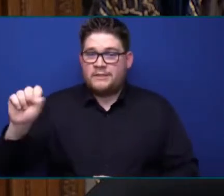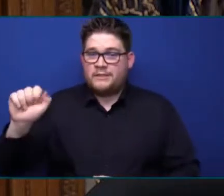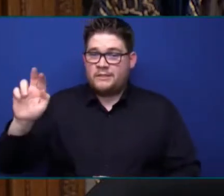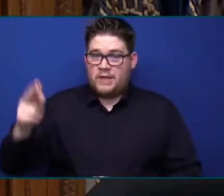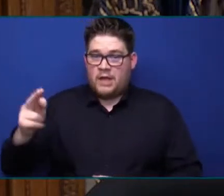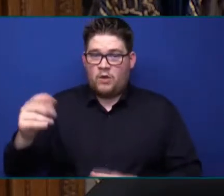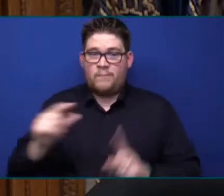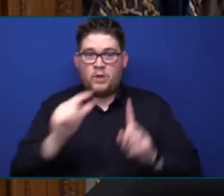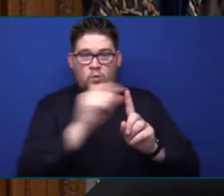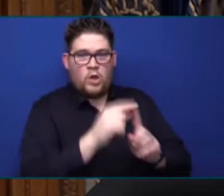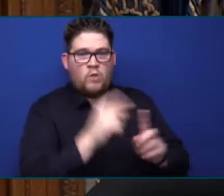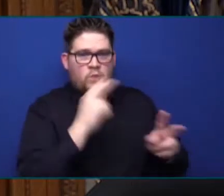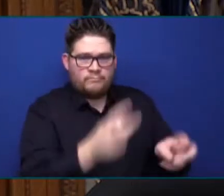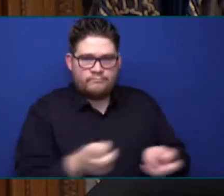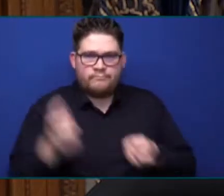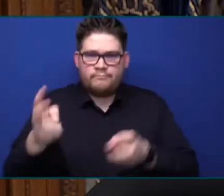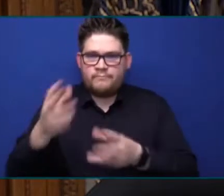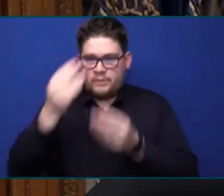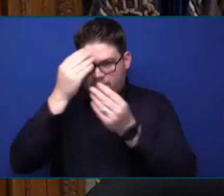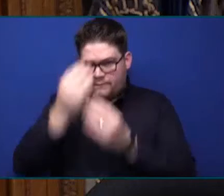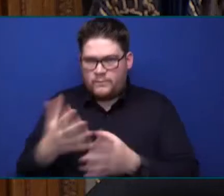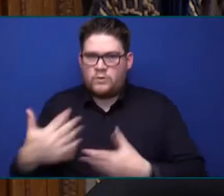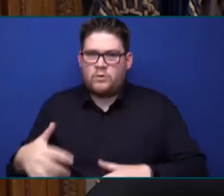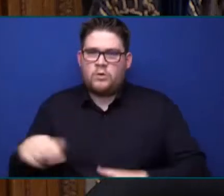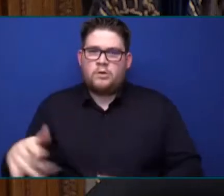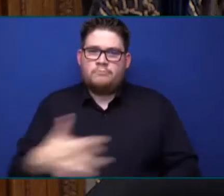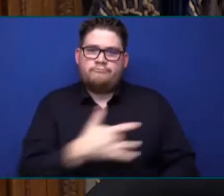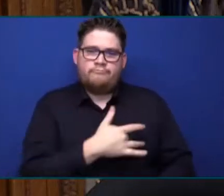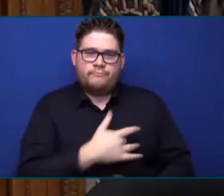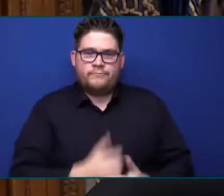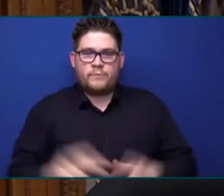“I have a physical disability, and my parents were told that I would never go to school or